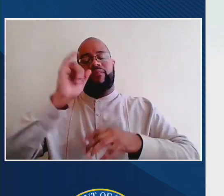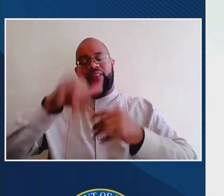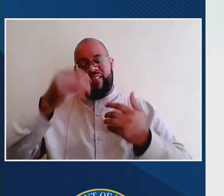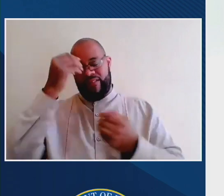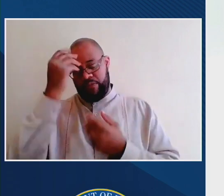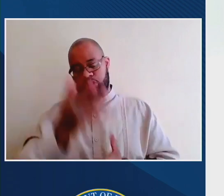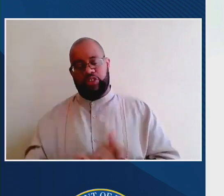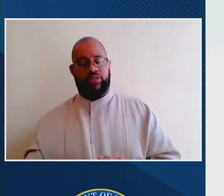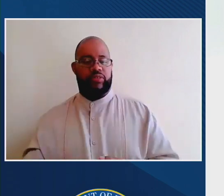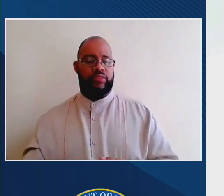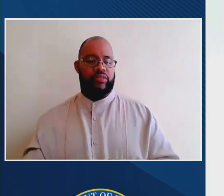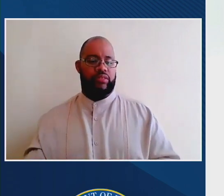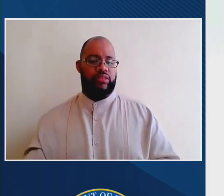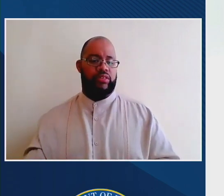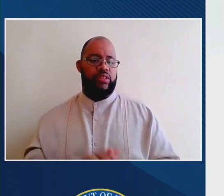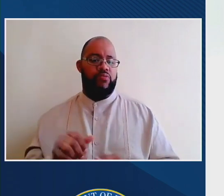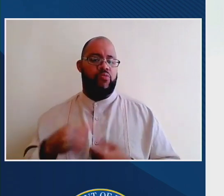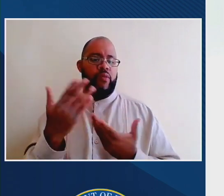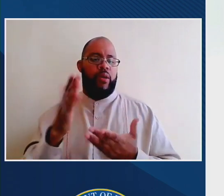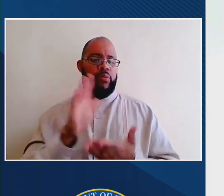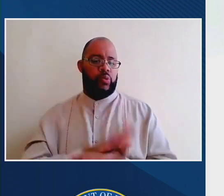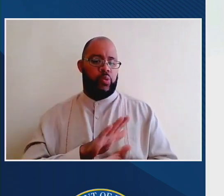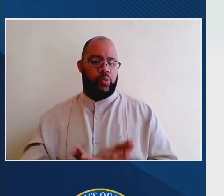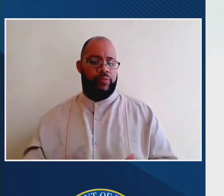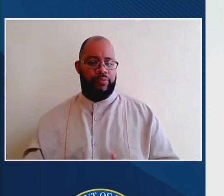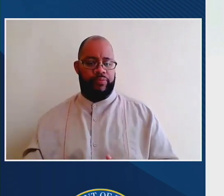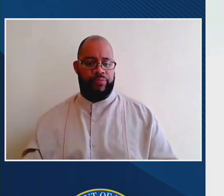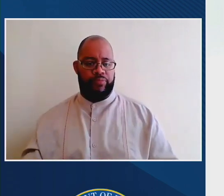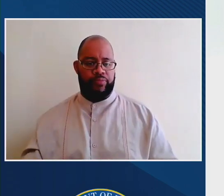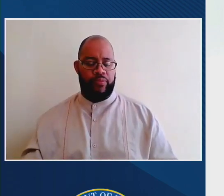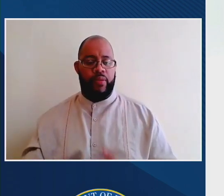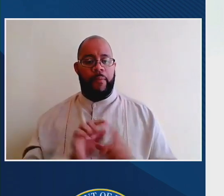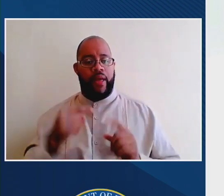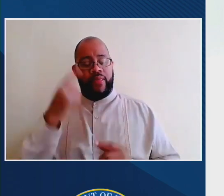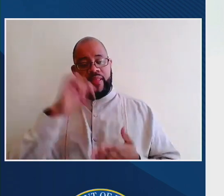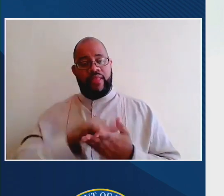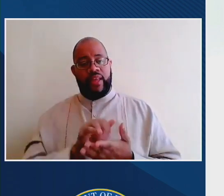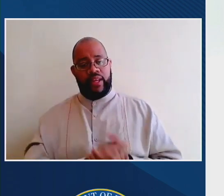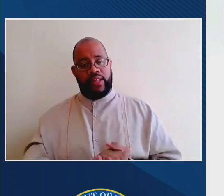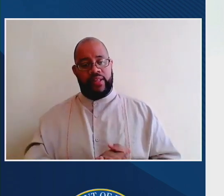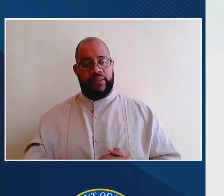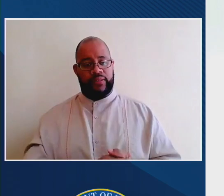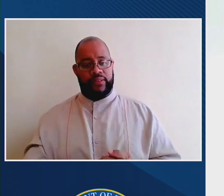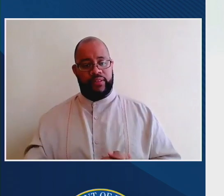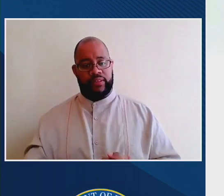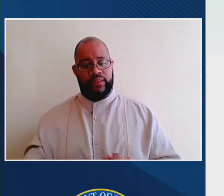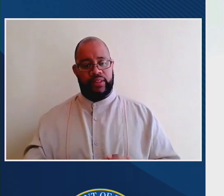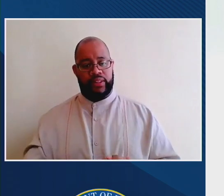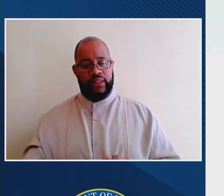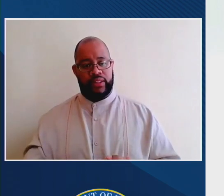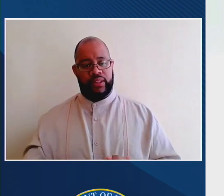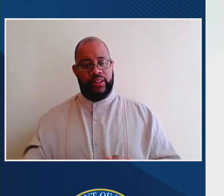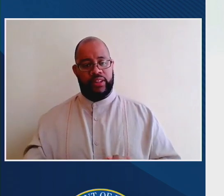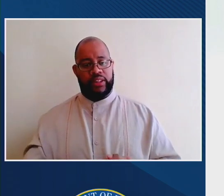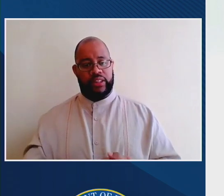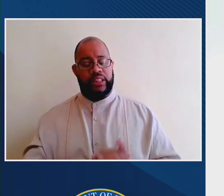provided by the school. But I do think it would be these would be exceptions and that the school would have